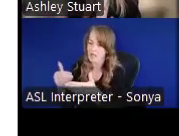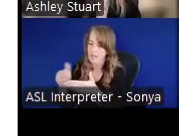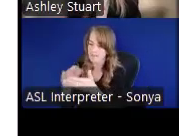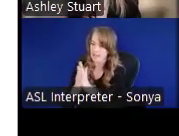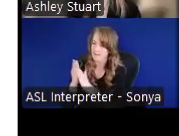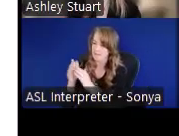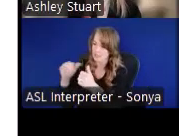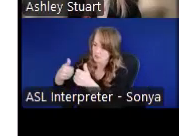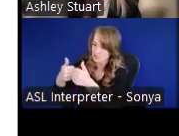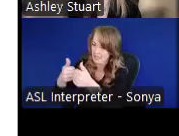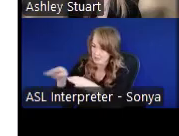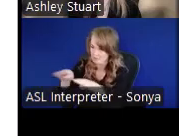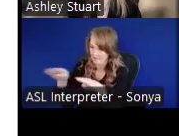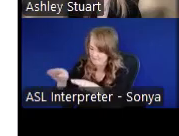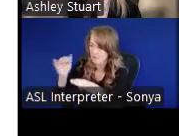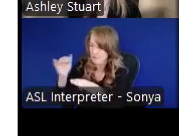intervention might be considered